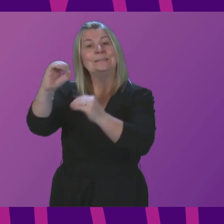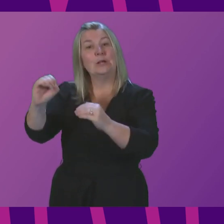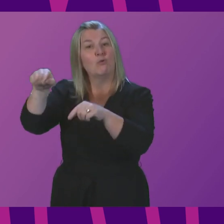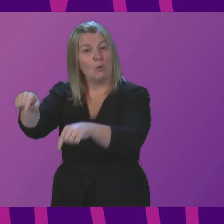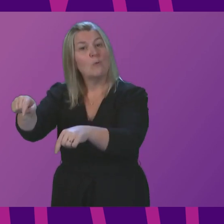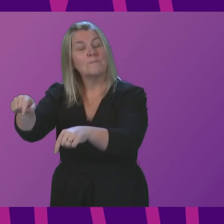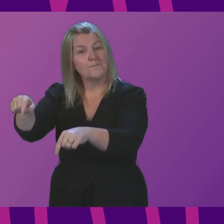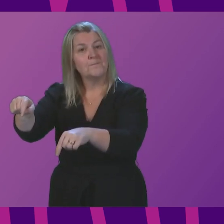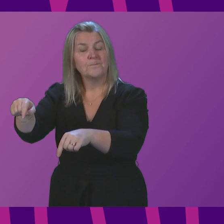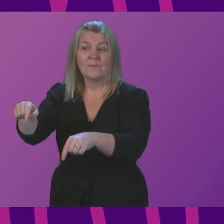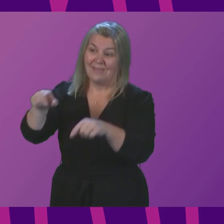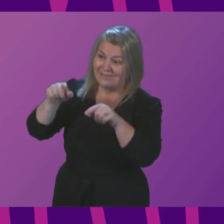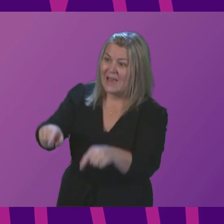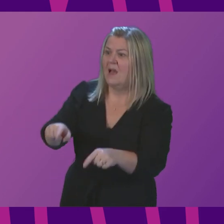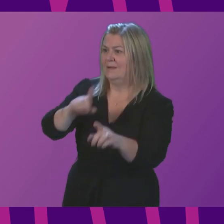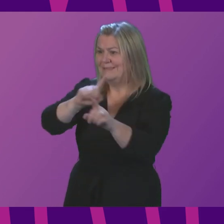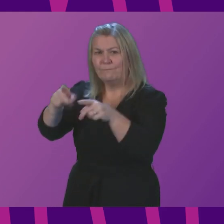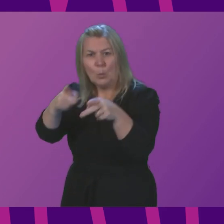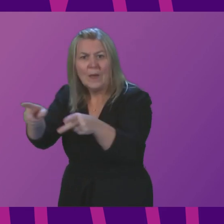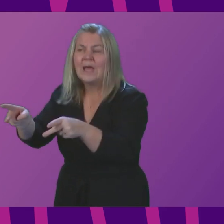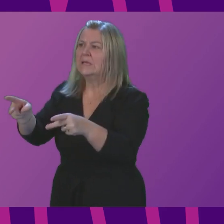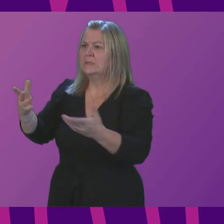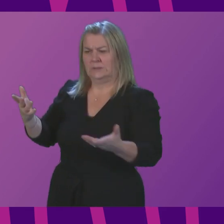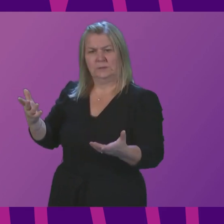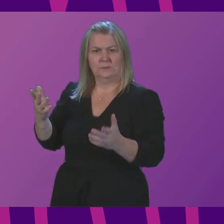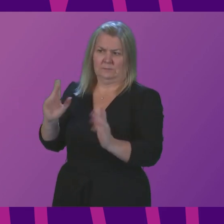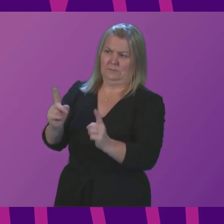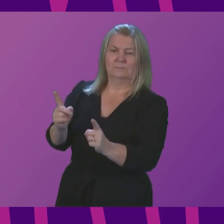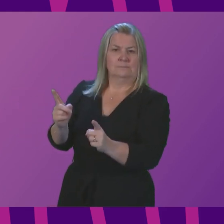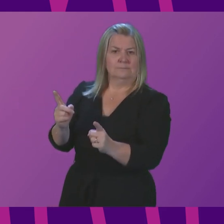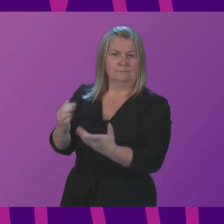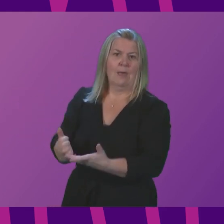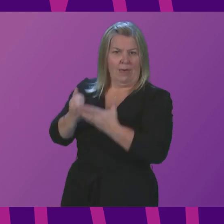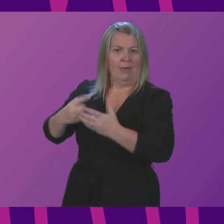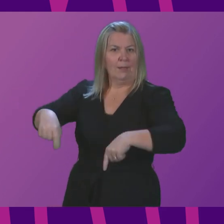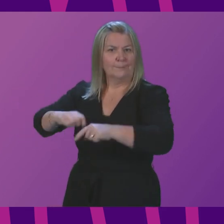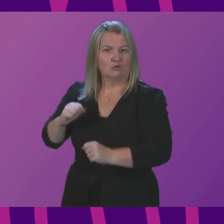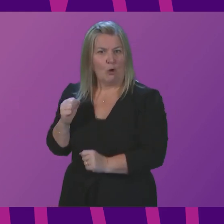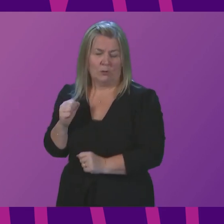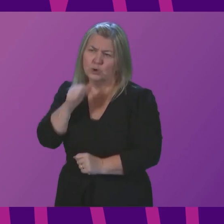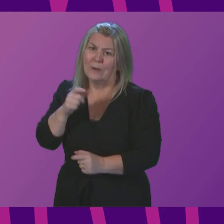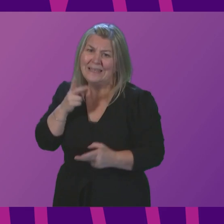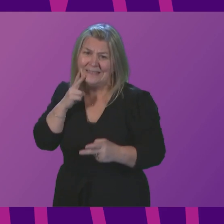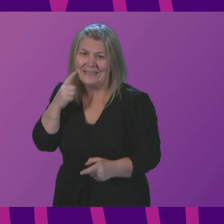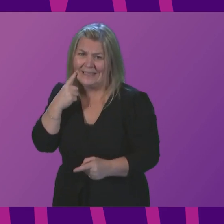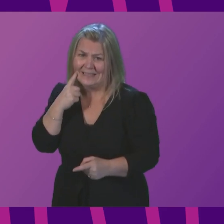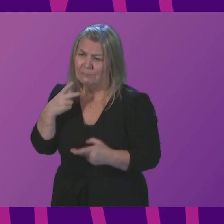Renewables, storage, hydrogen and carbon capture provide us with the best pathway to net zero—not